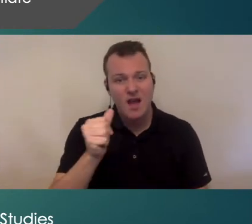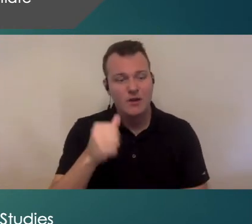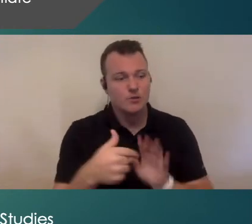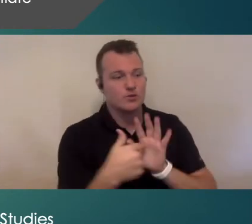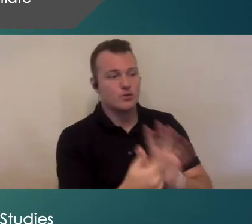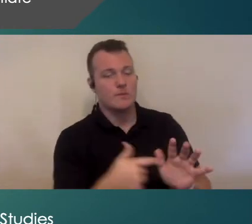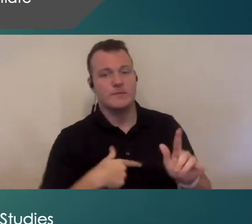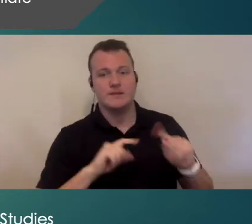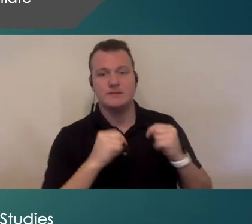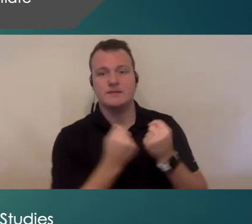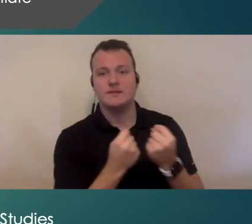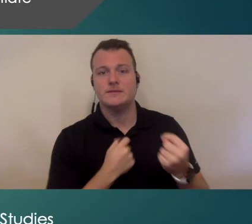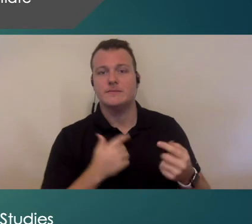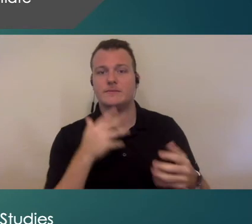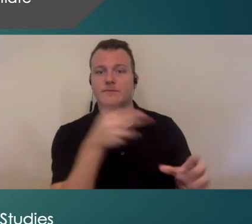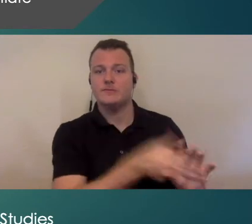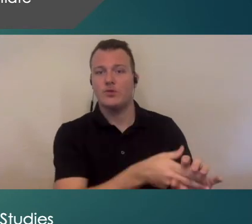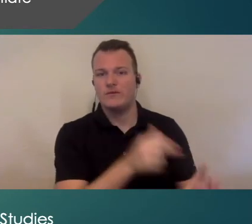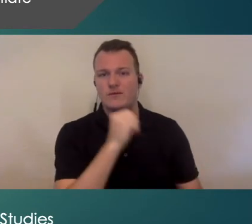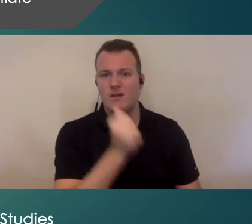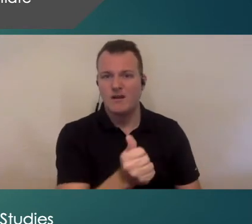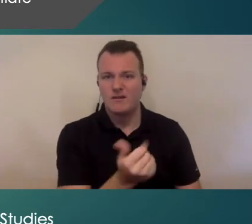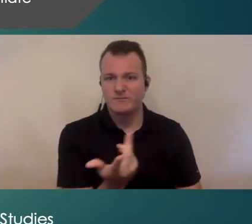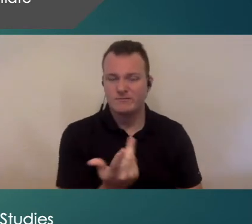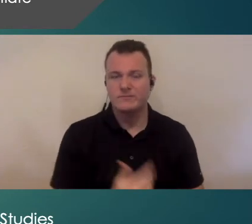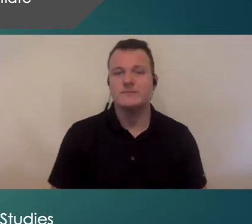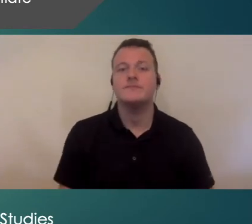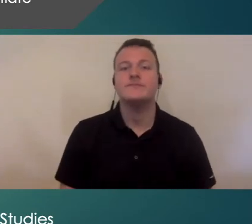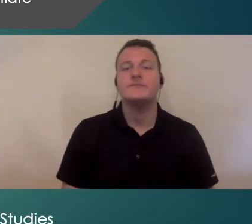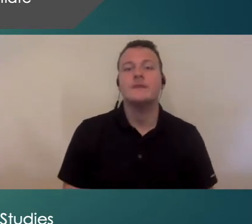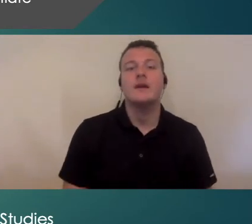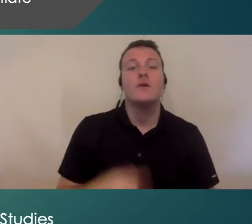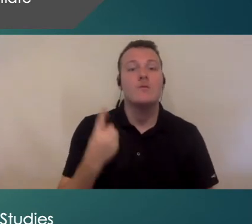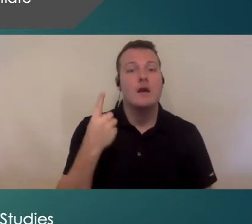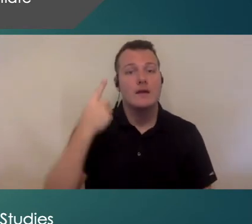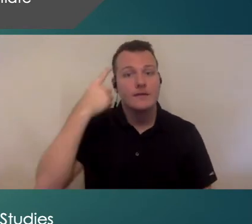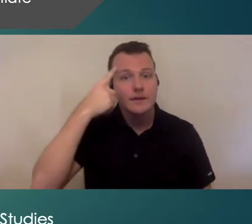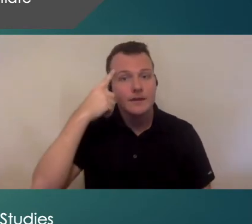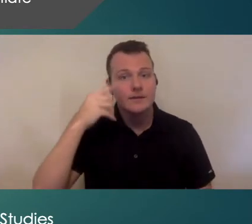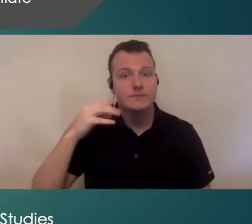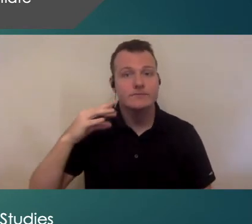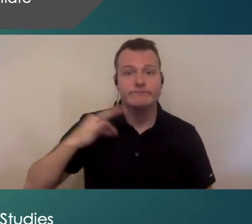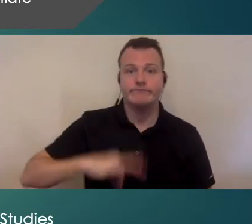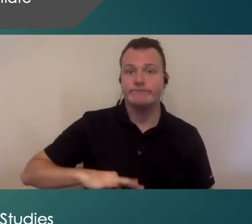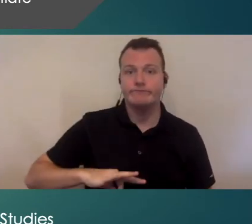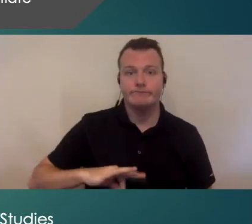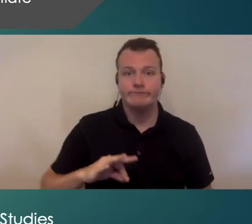make you a team player, and one thing that I found is helpful is that if